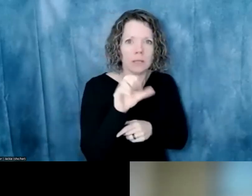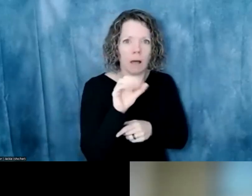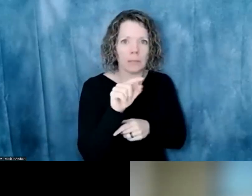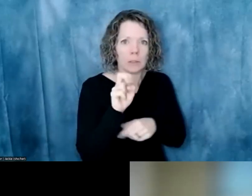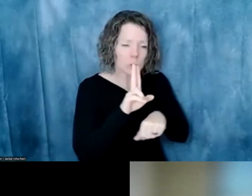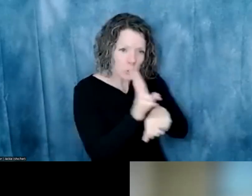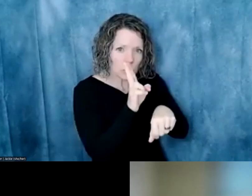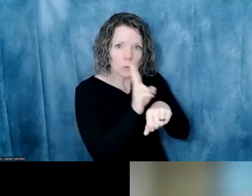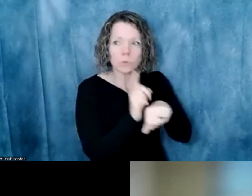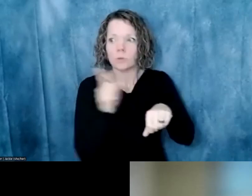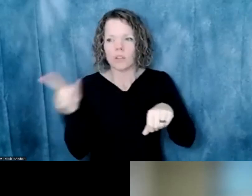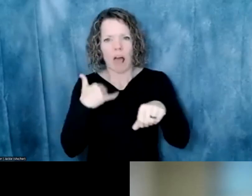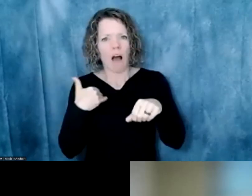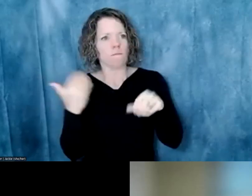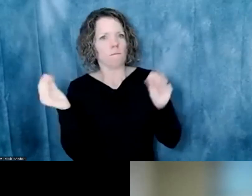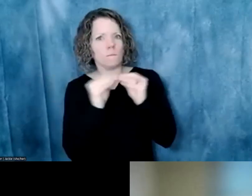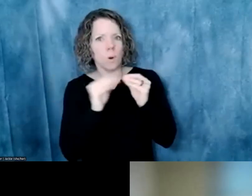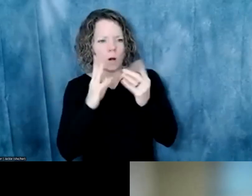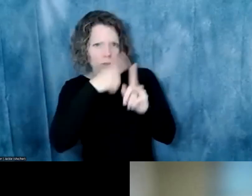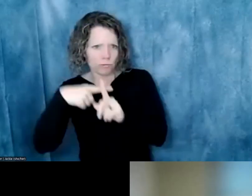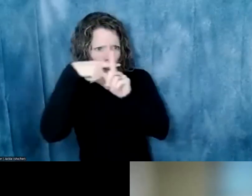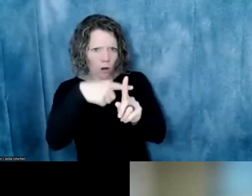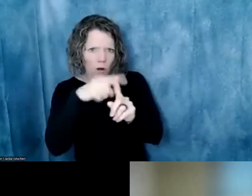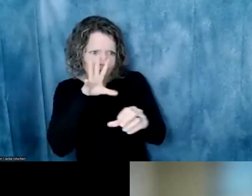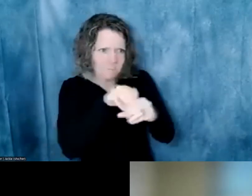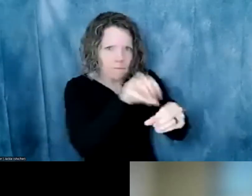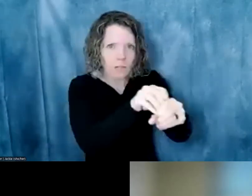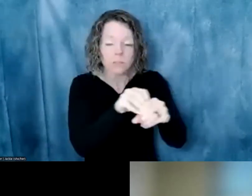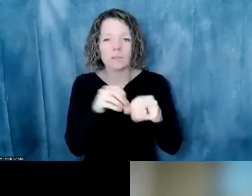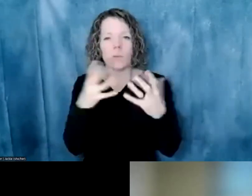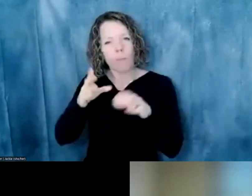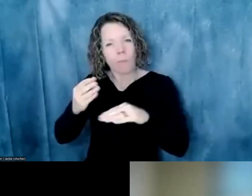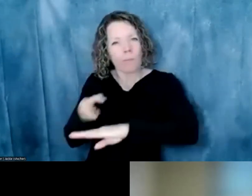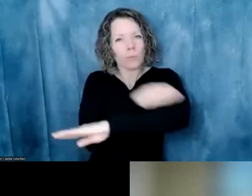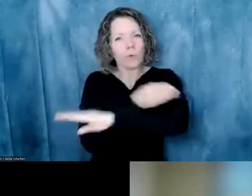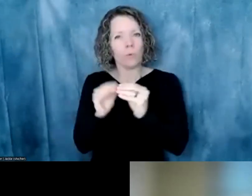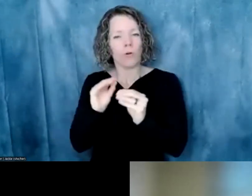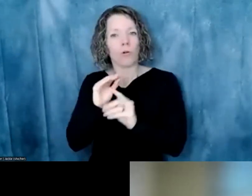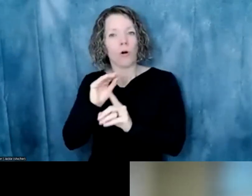intervention, and improve access to school-based and culturally sensitive substance use programs,